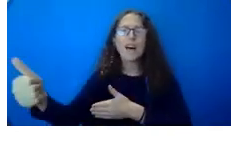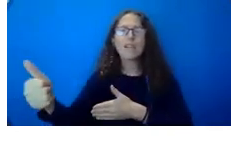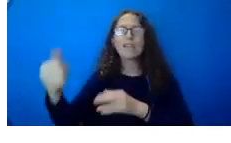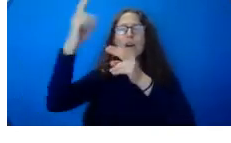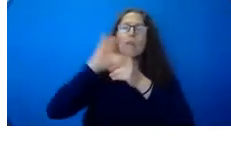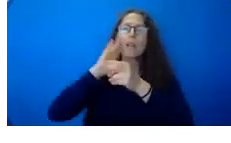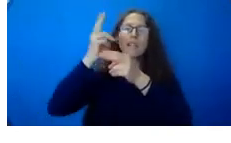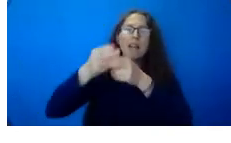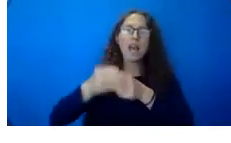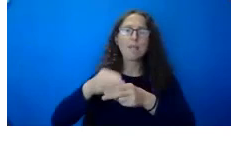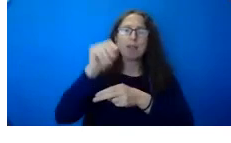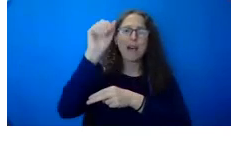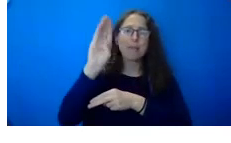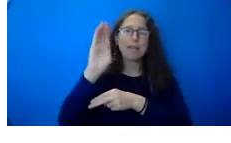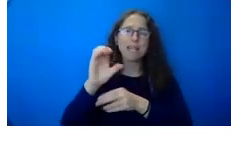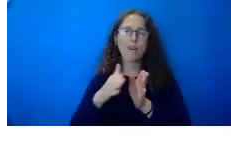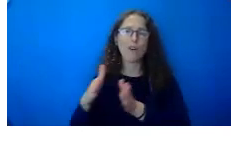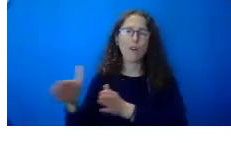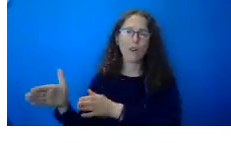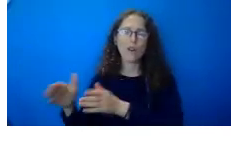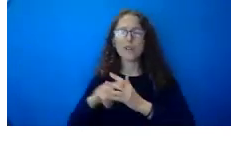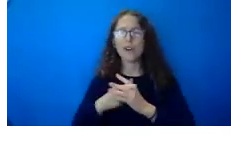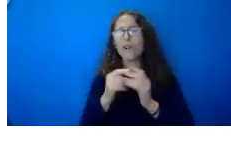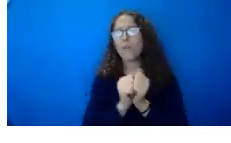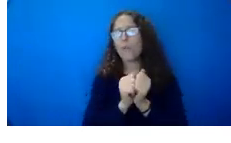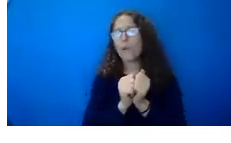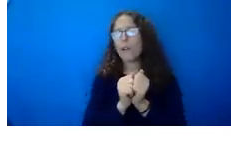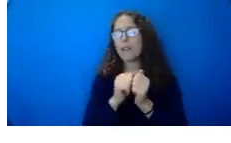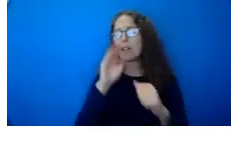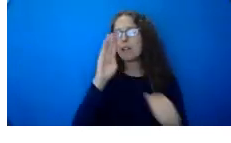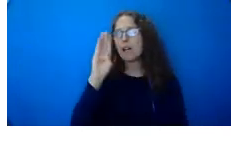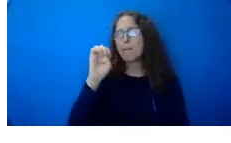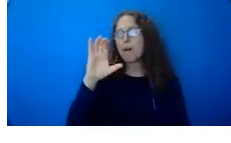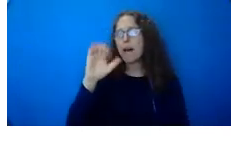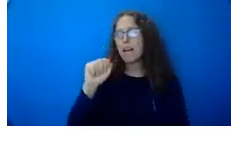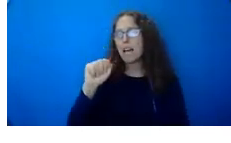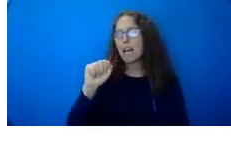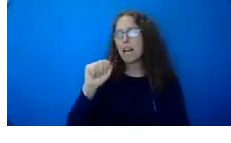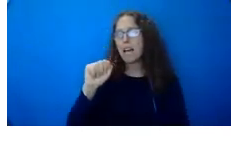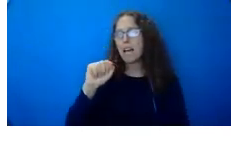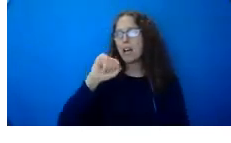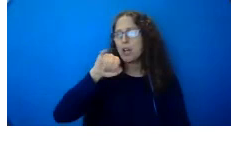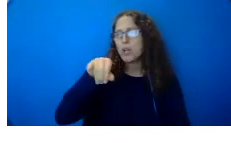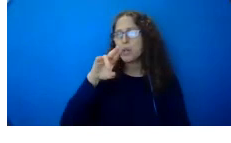LIST OF ATTENDEES. THIS IS ADAM.